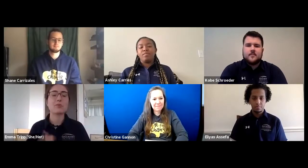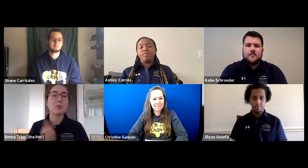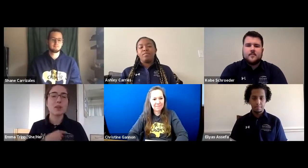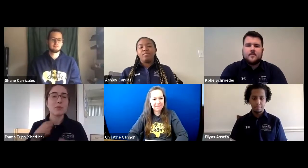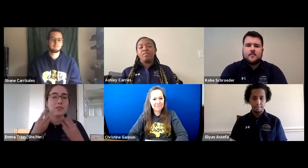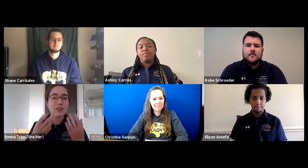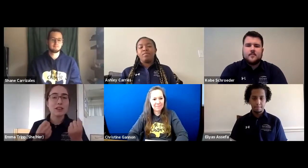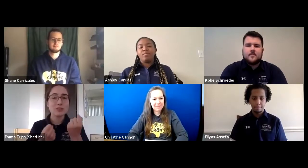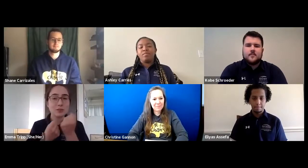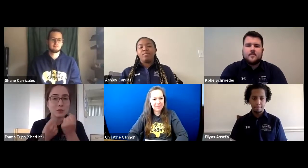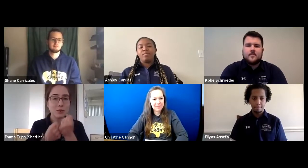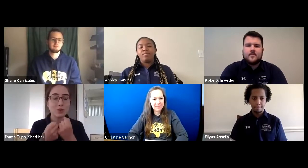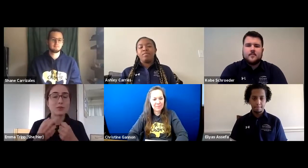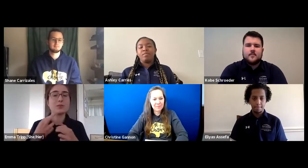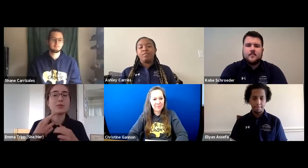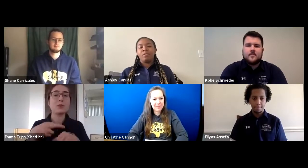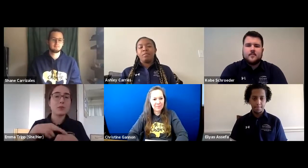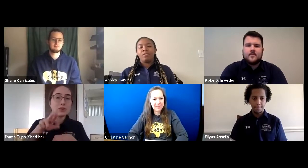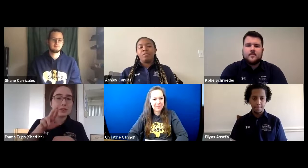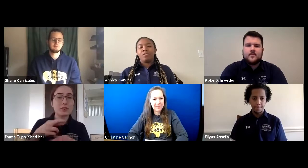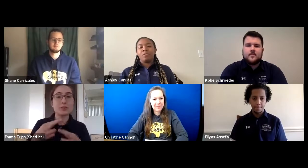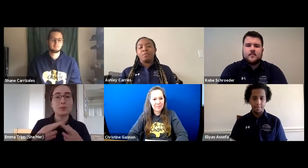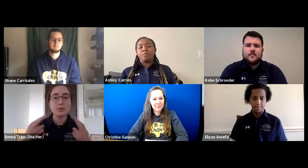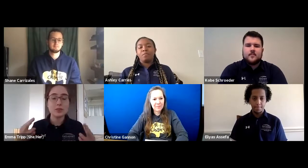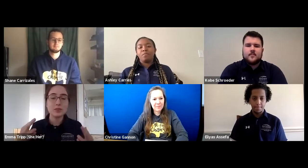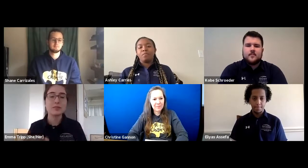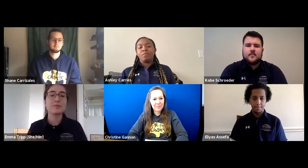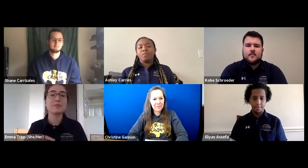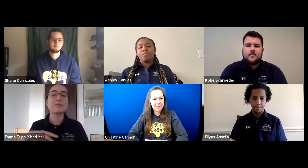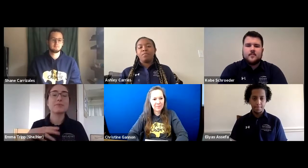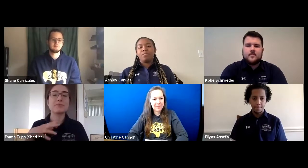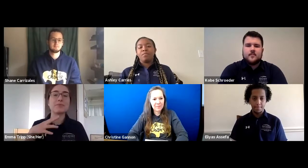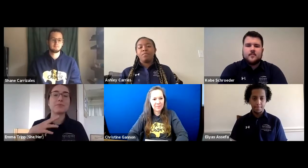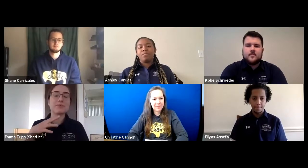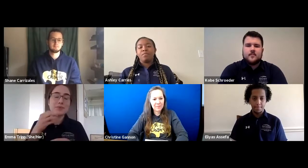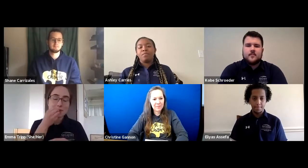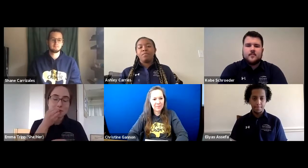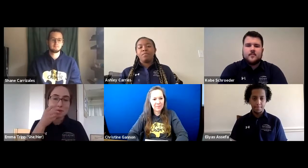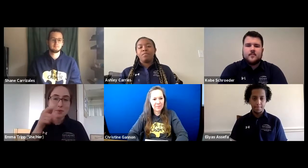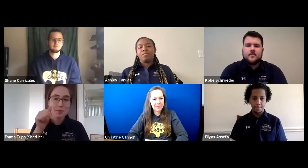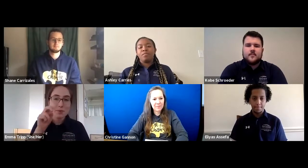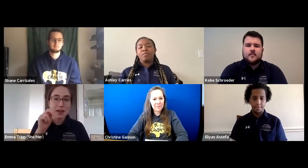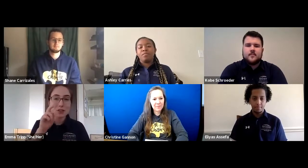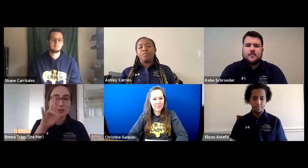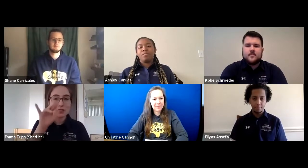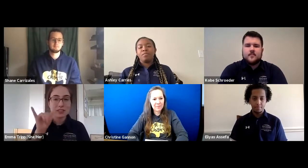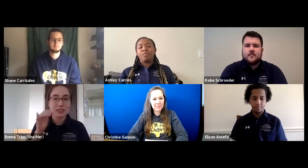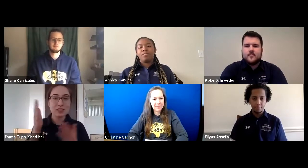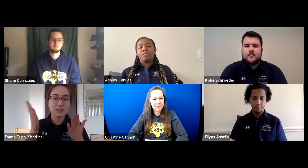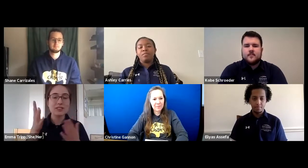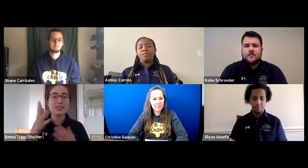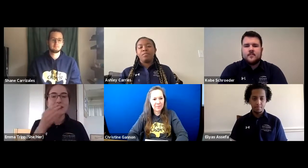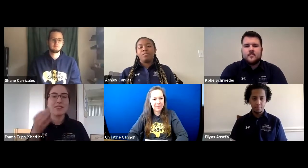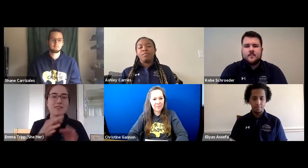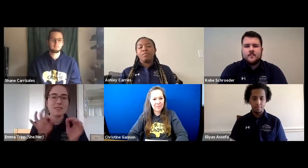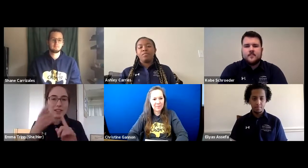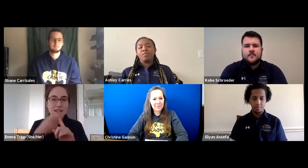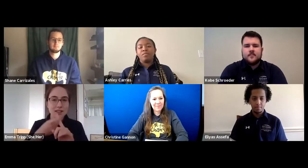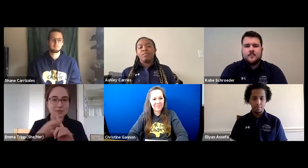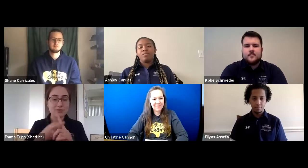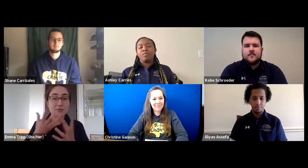We provide support, references, food pantry services, and free condoms.